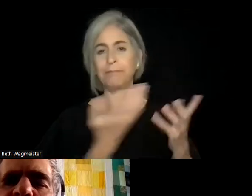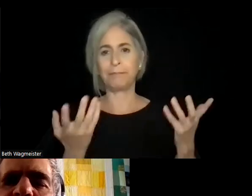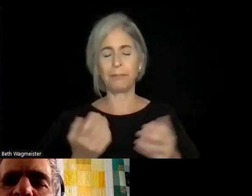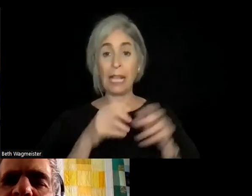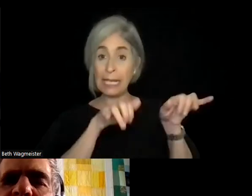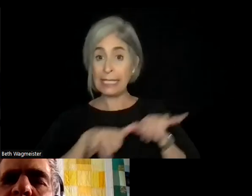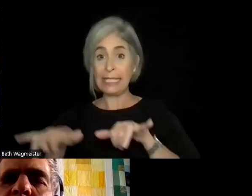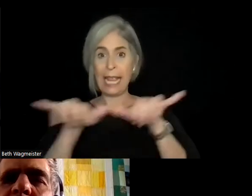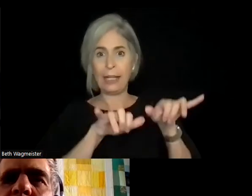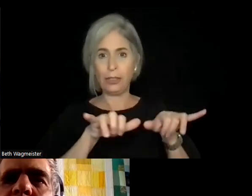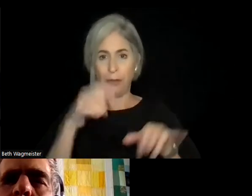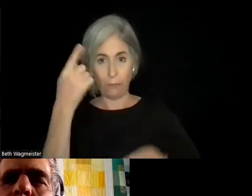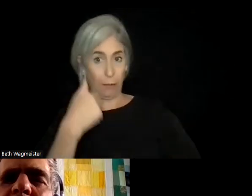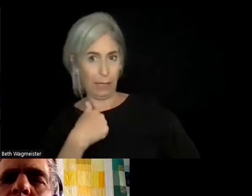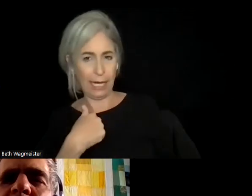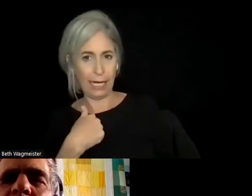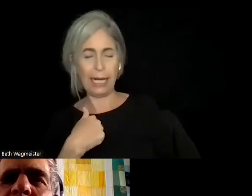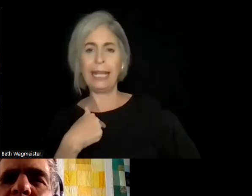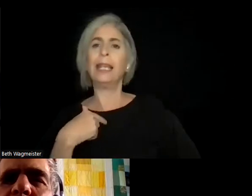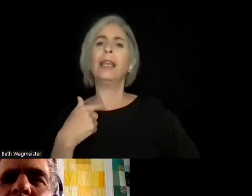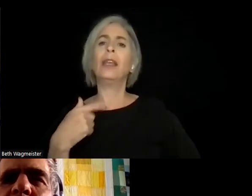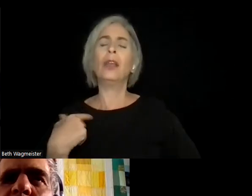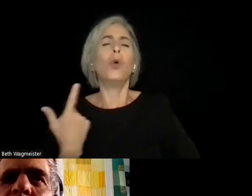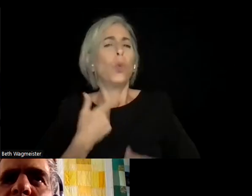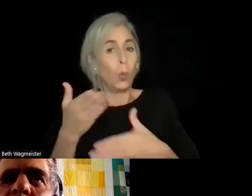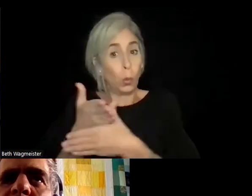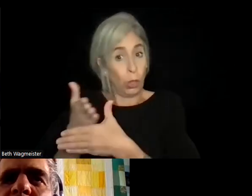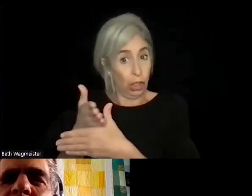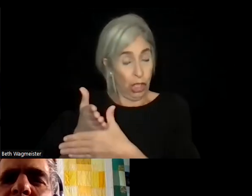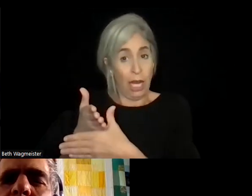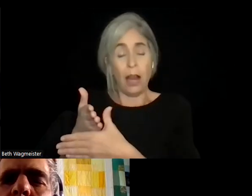The other thing I would say, so standards for